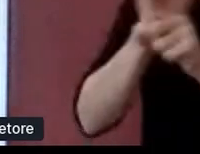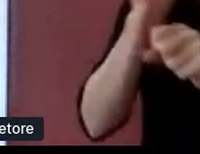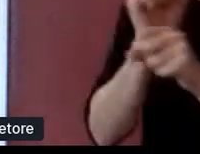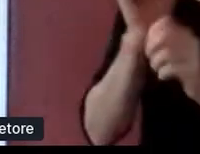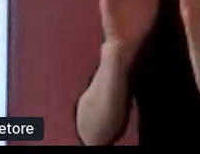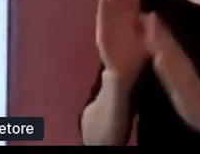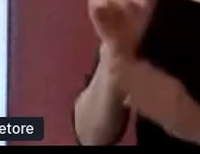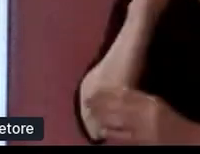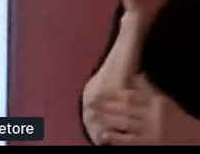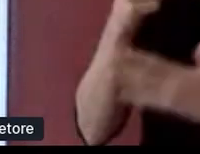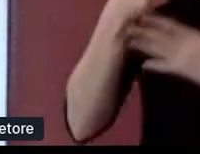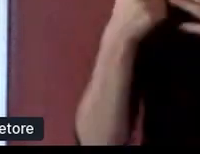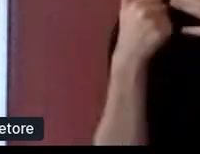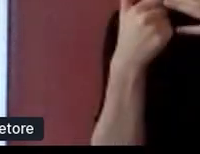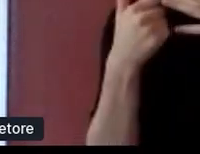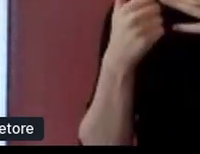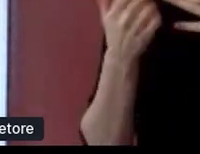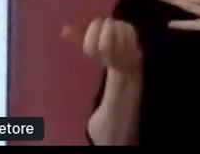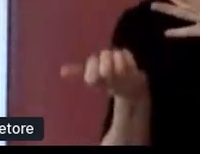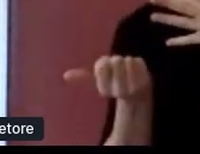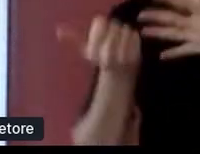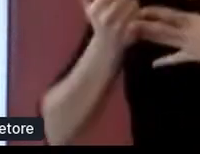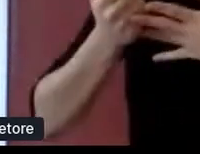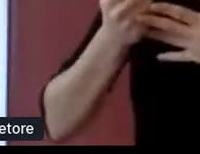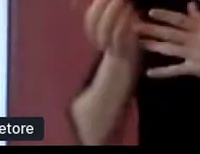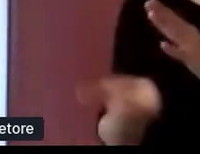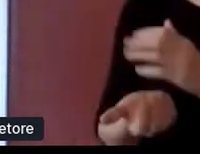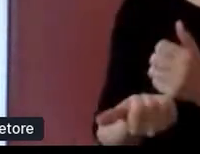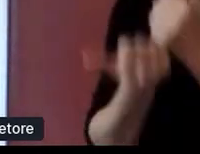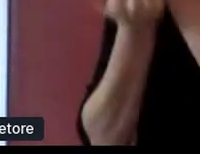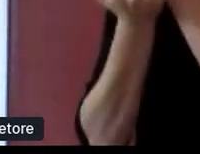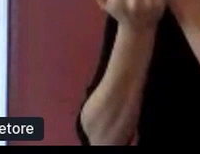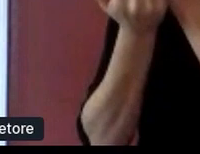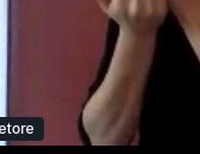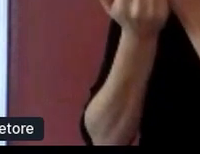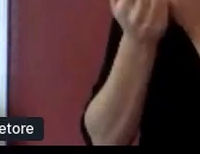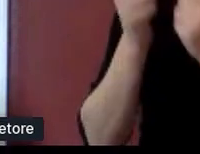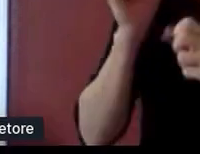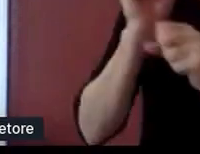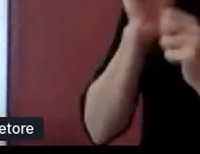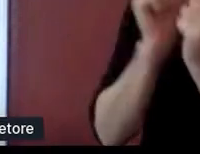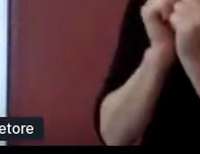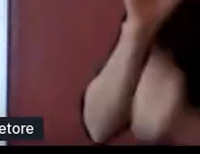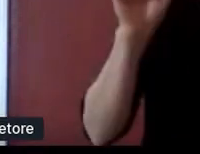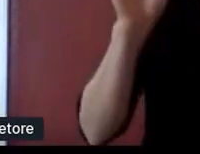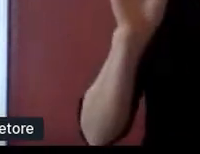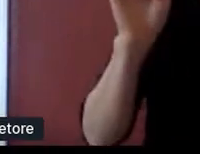to create effective DEIJ strategies that are aligned